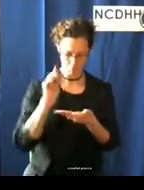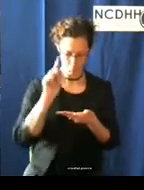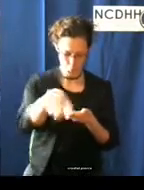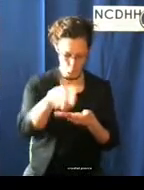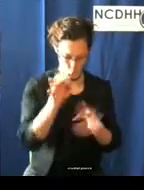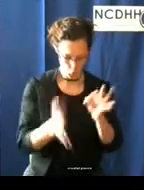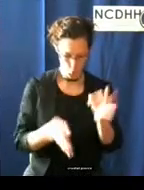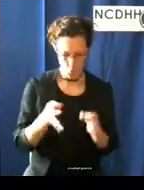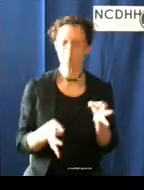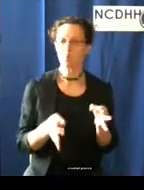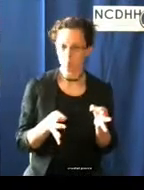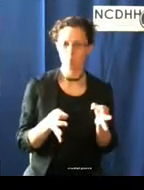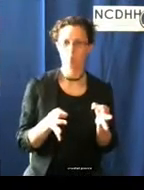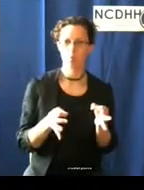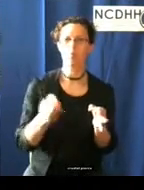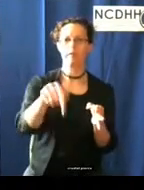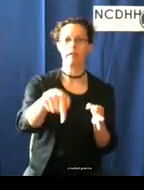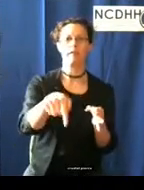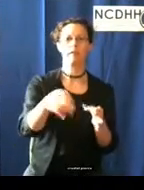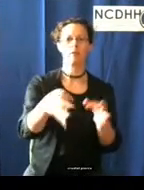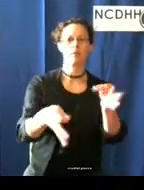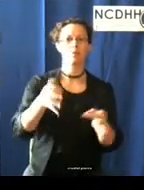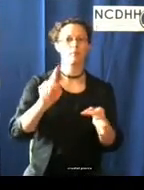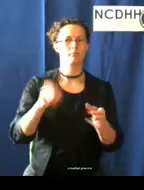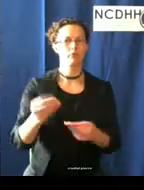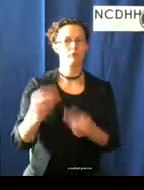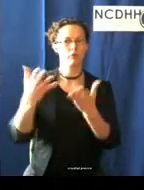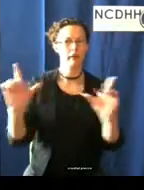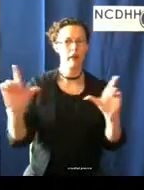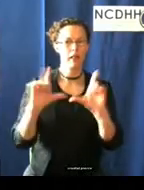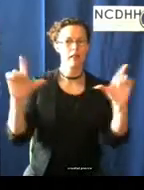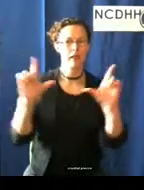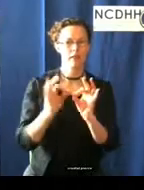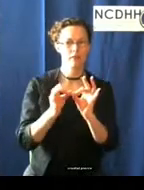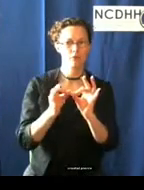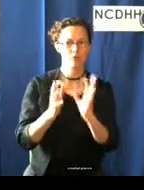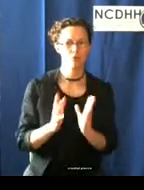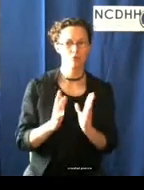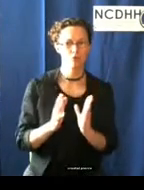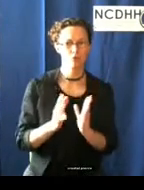THEY ARE REQUIRED TO PROVIDE YOU WITH A LICENSED INTERPRETER